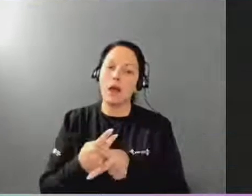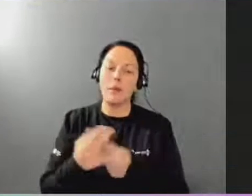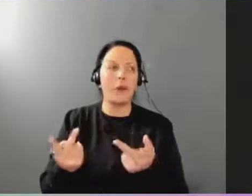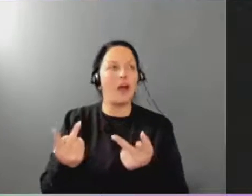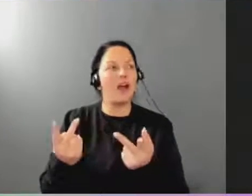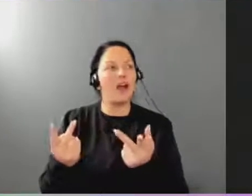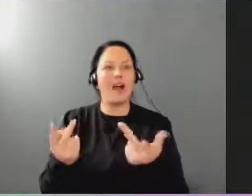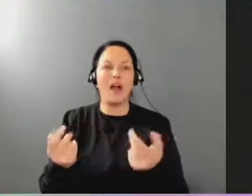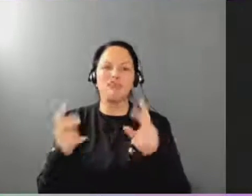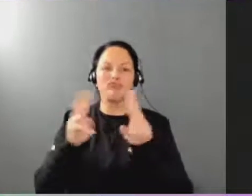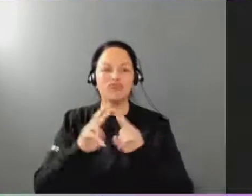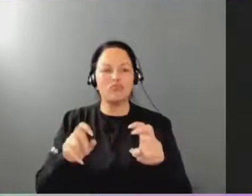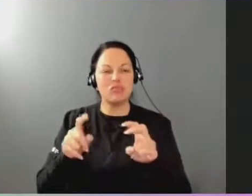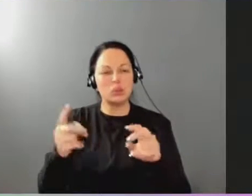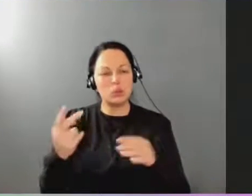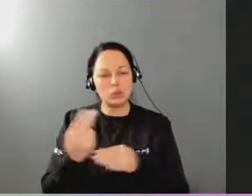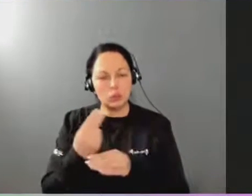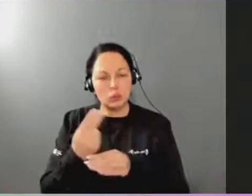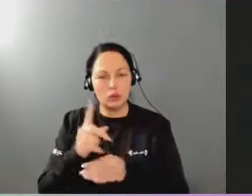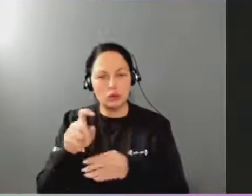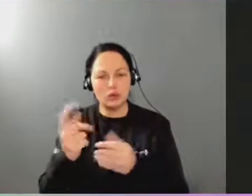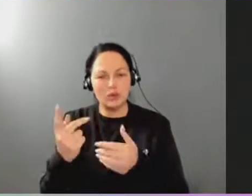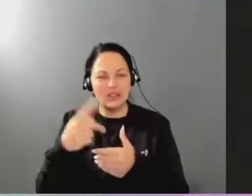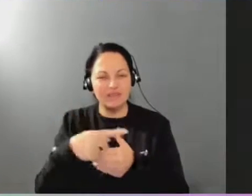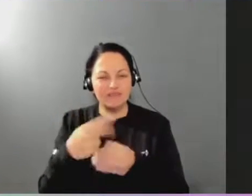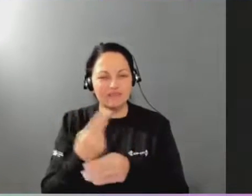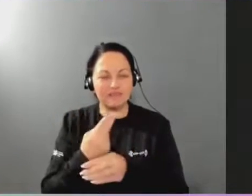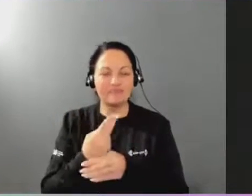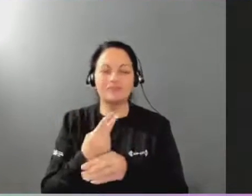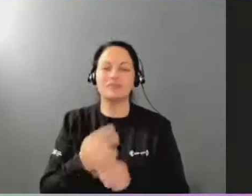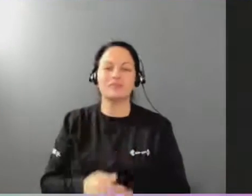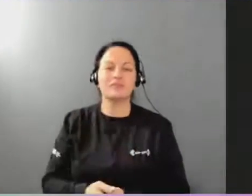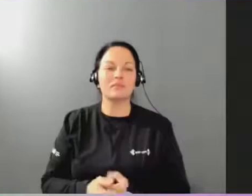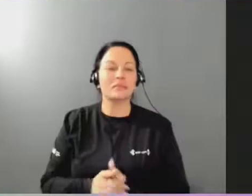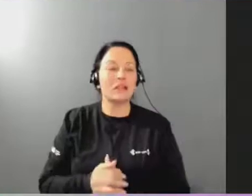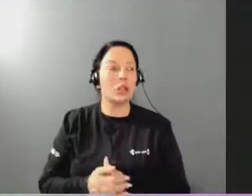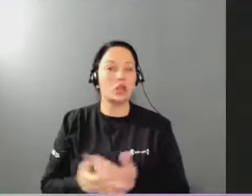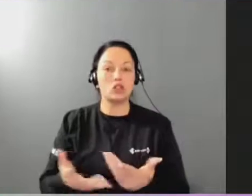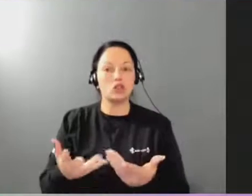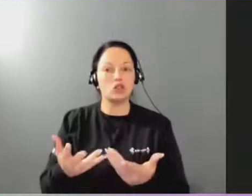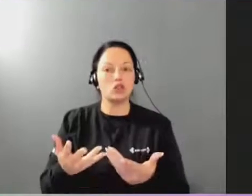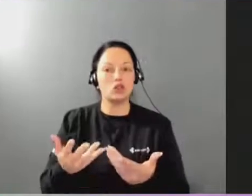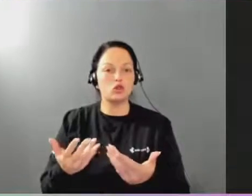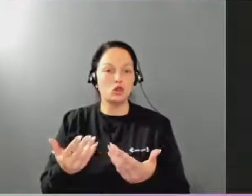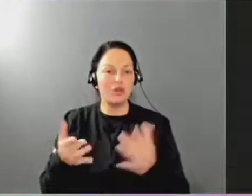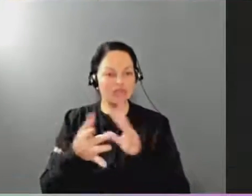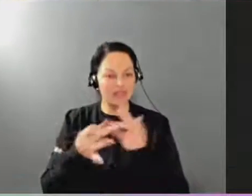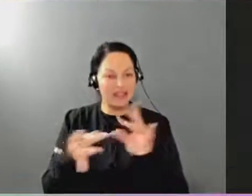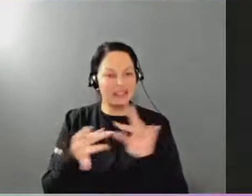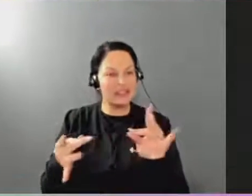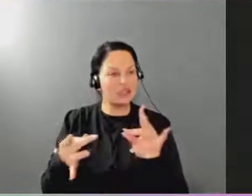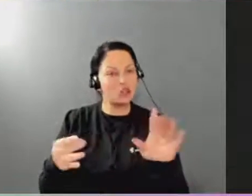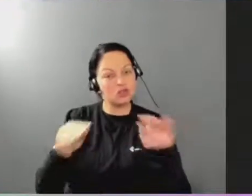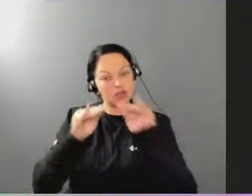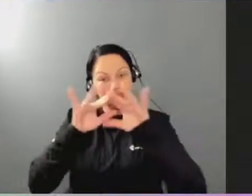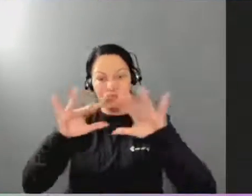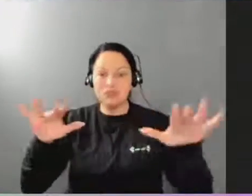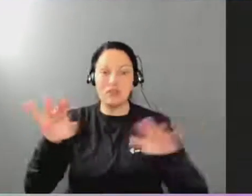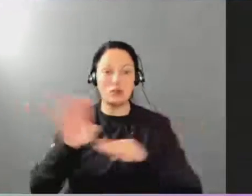leaders. And that was one of the questions that was about what kind of strategies do you use or should our